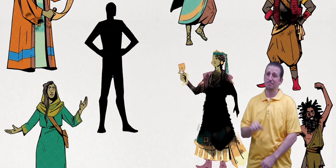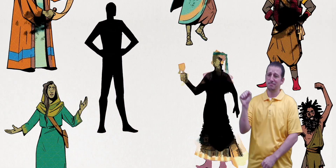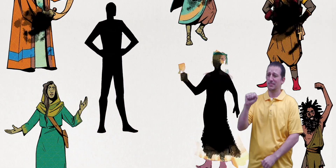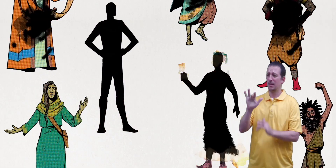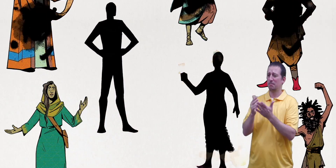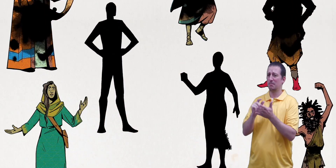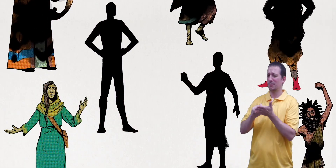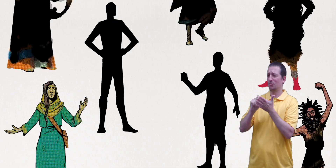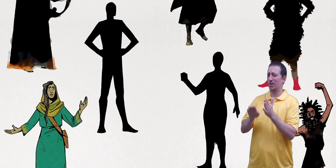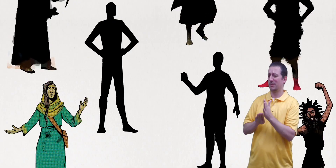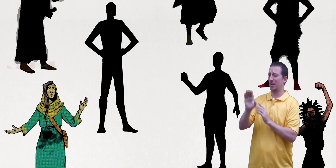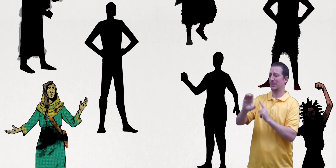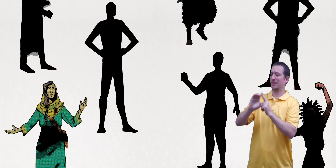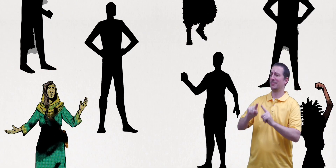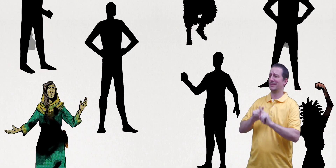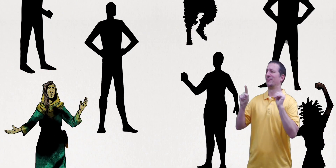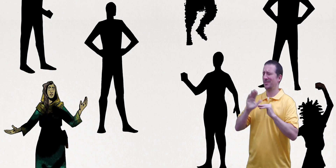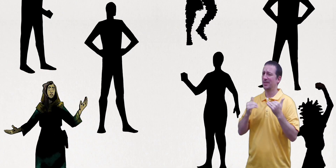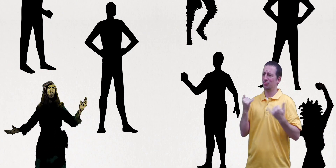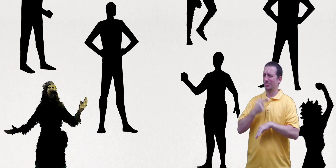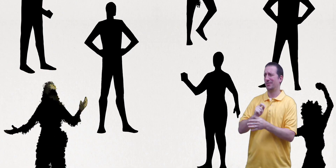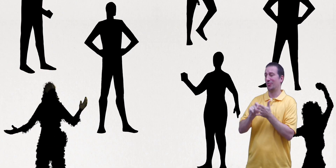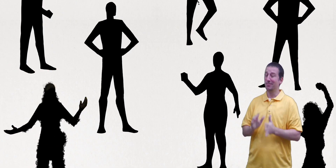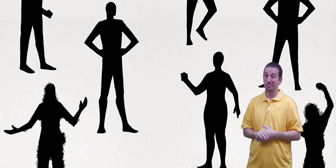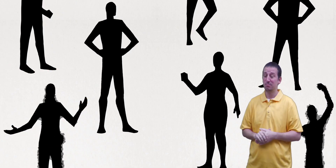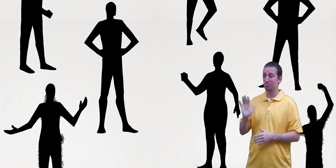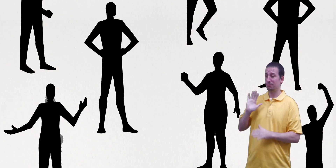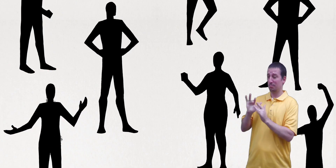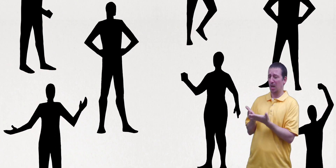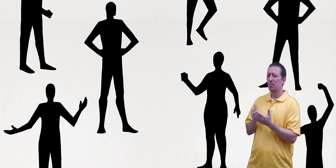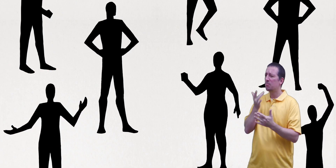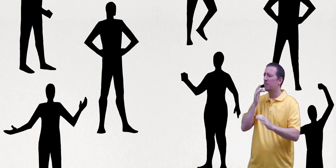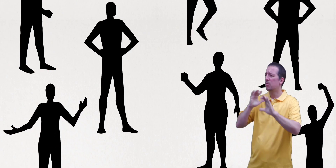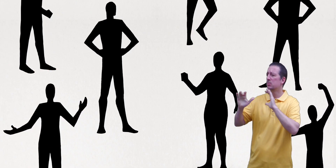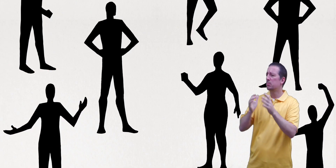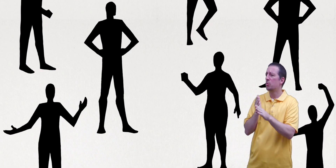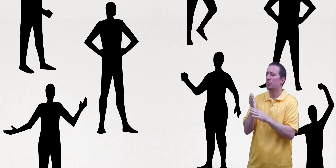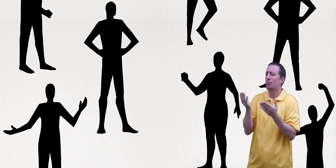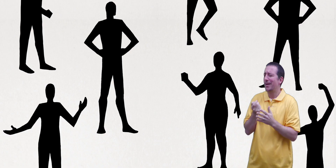Tim: Yeah. Biblical authors develop characters differently than modern narratives. They prefer to communicate a lot